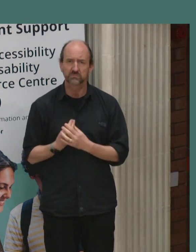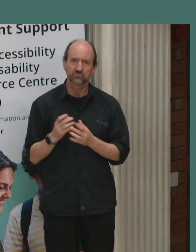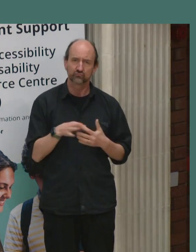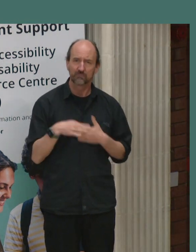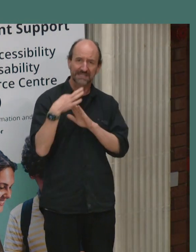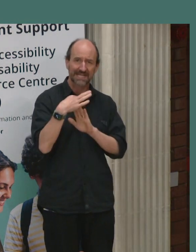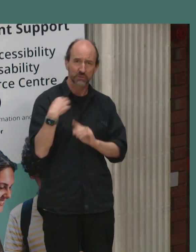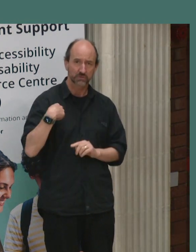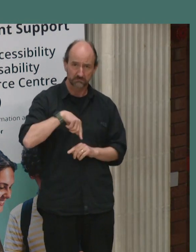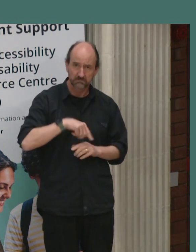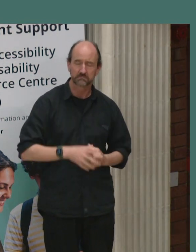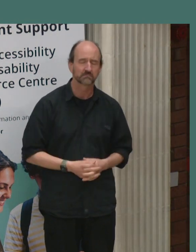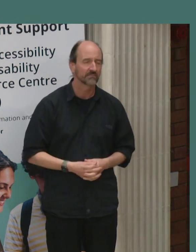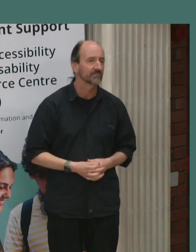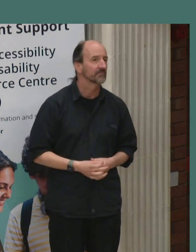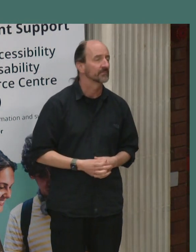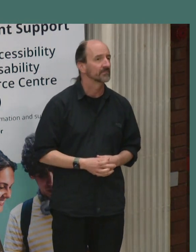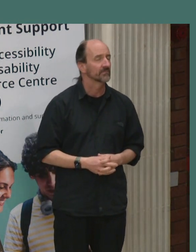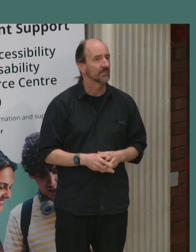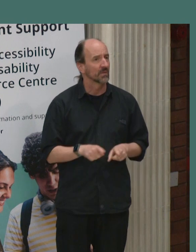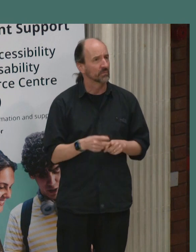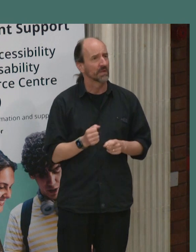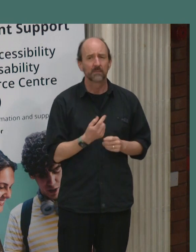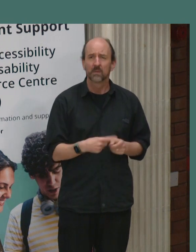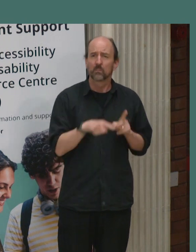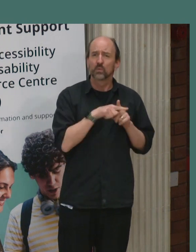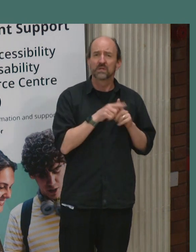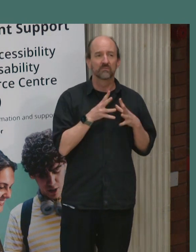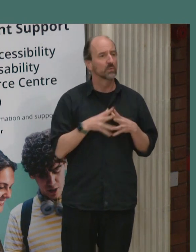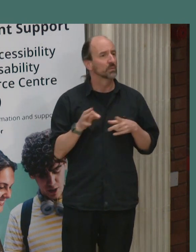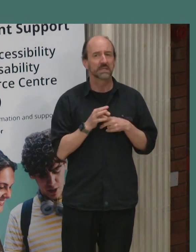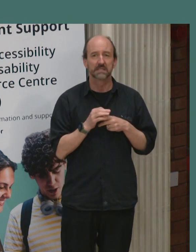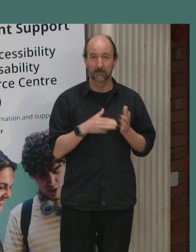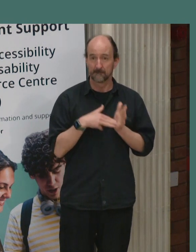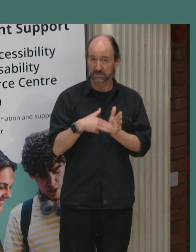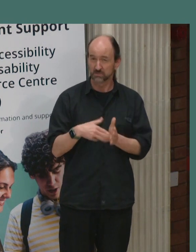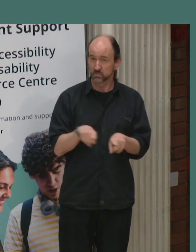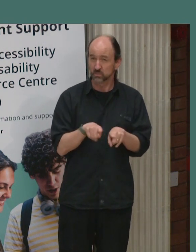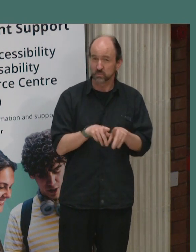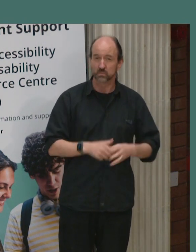and it also provides I think a positive WP message, but as we rightly say at this event